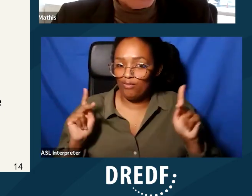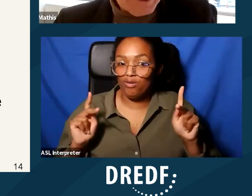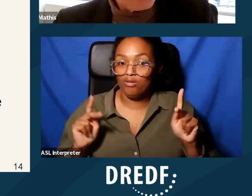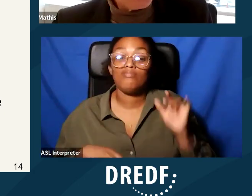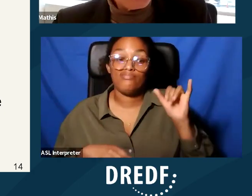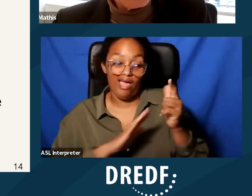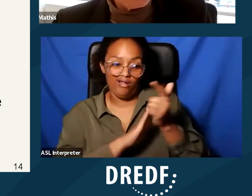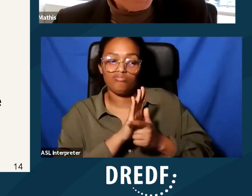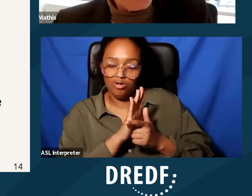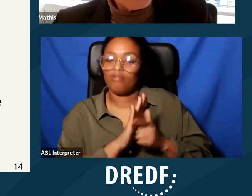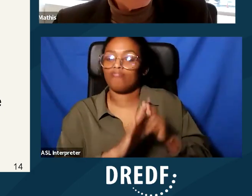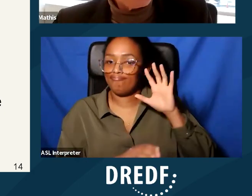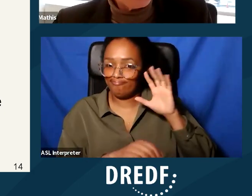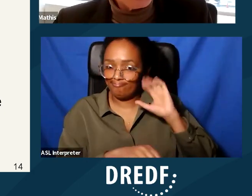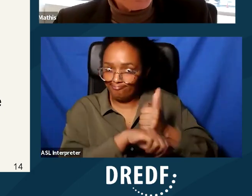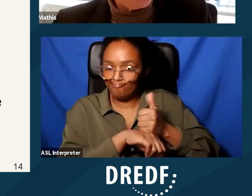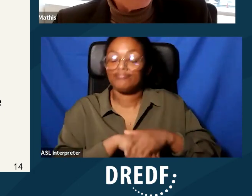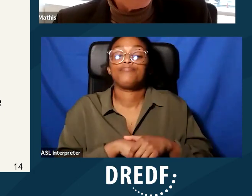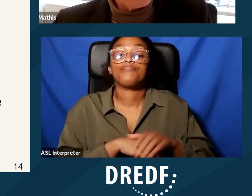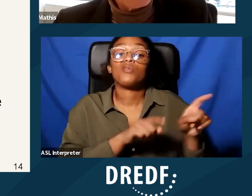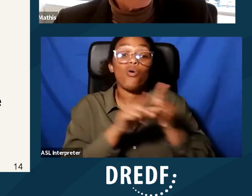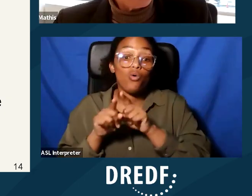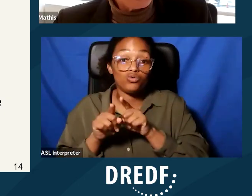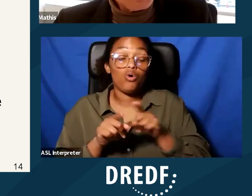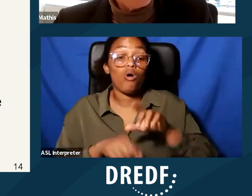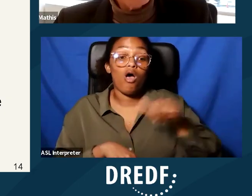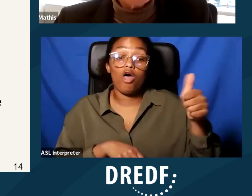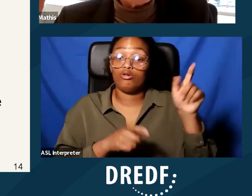because that was a change in the law that was made in those intervening years.